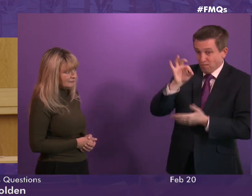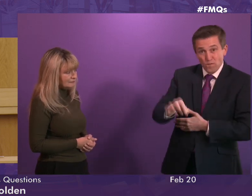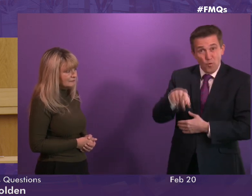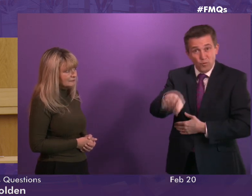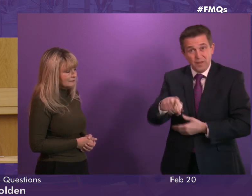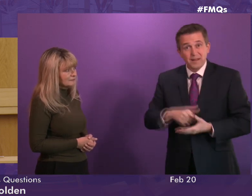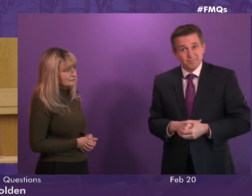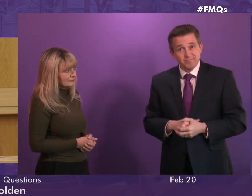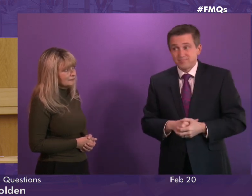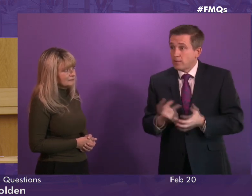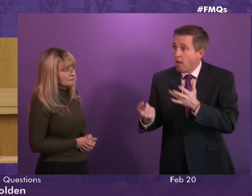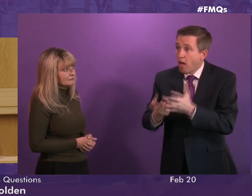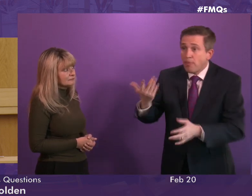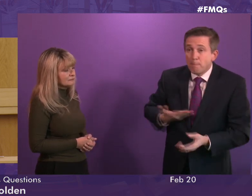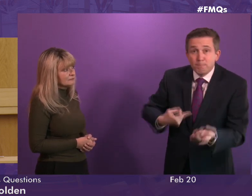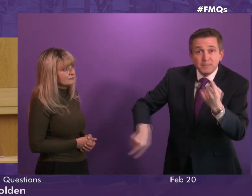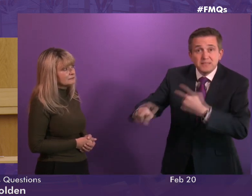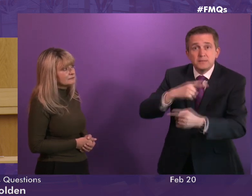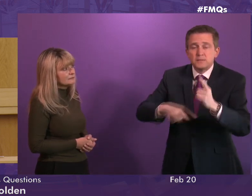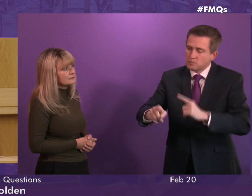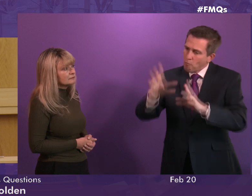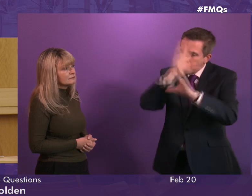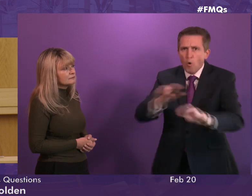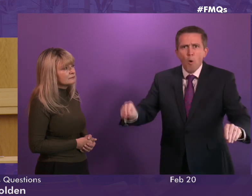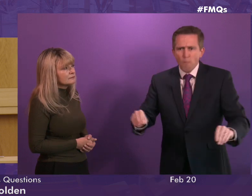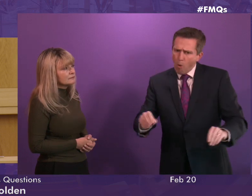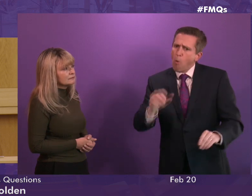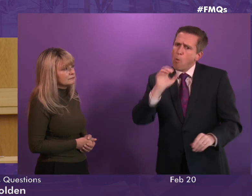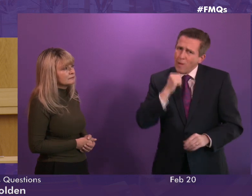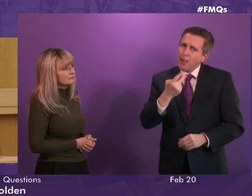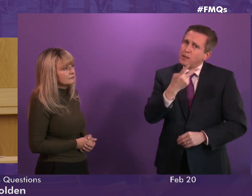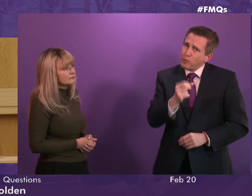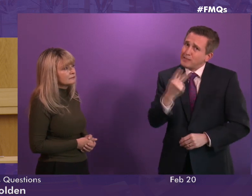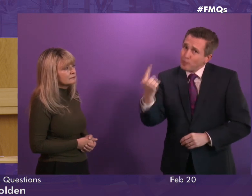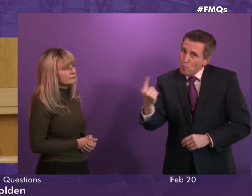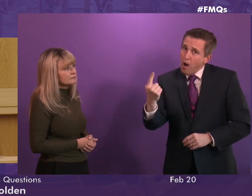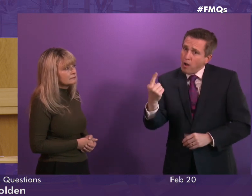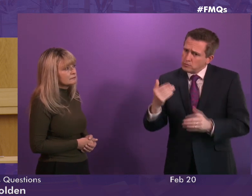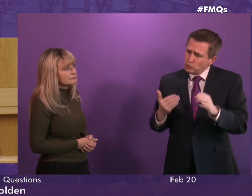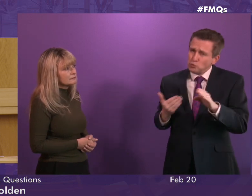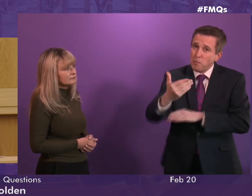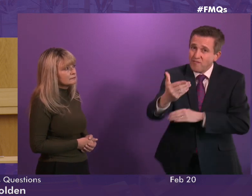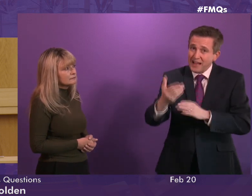Like all businesses, it was promised super-fast broadband by 2021, but that will not be delivered.